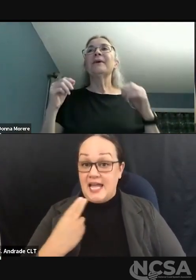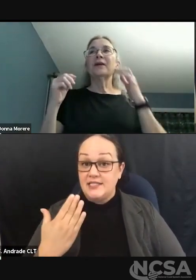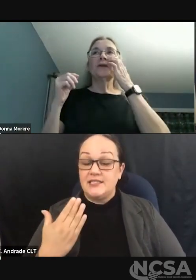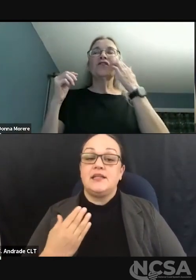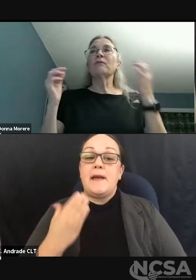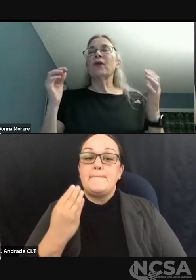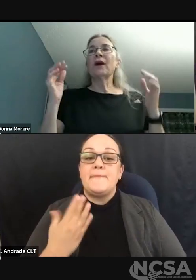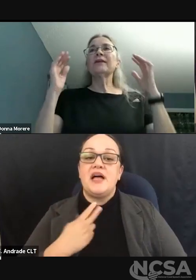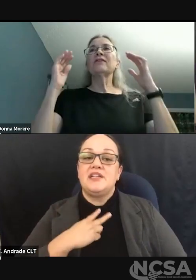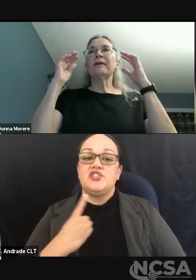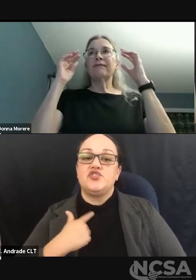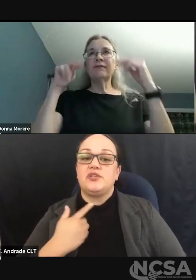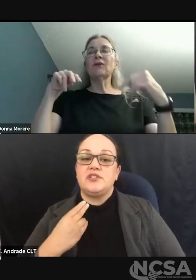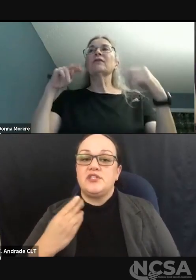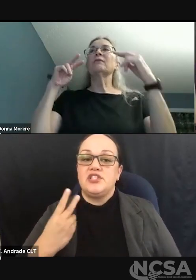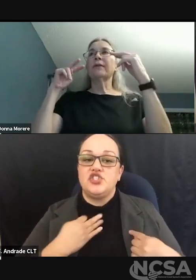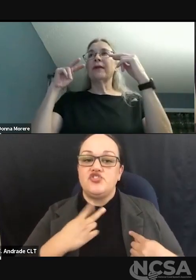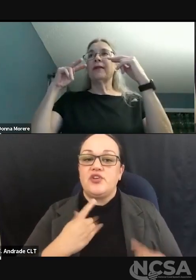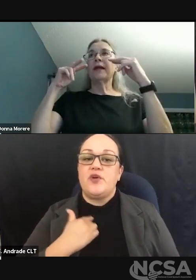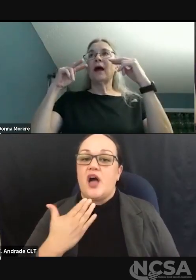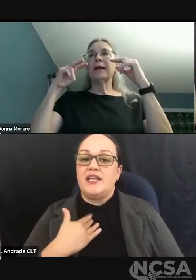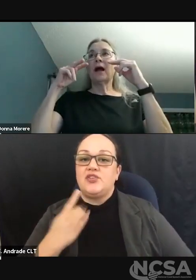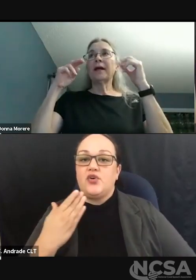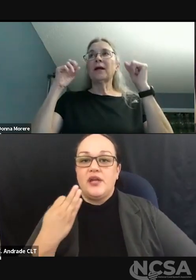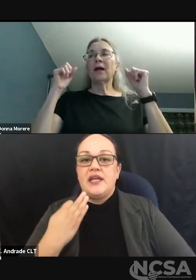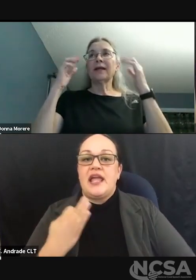But children with autism have difficulty with that eye-to-eye contact